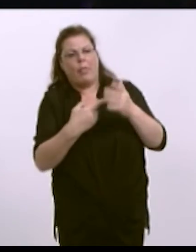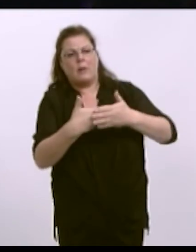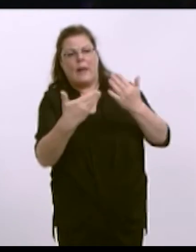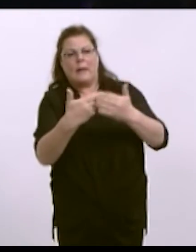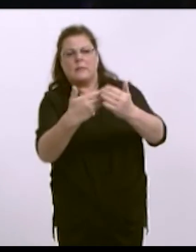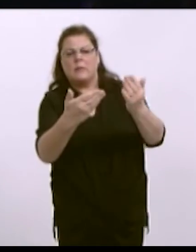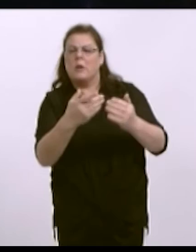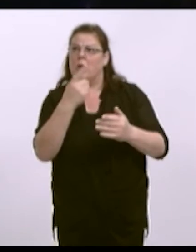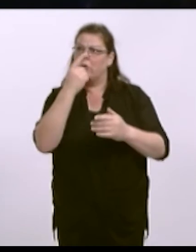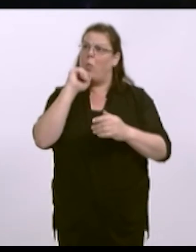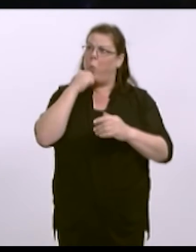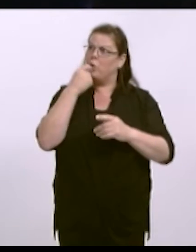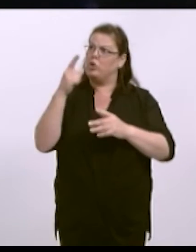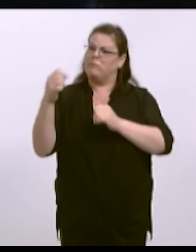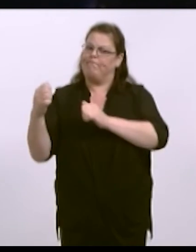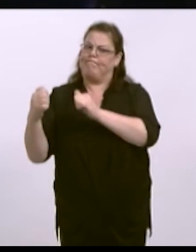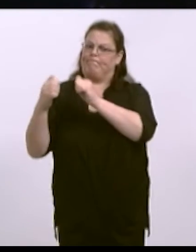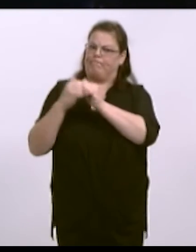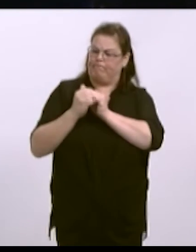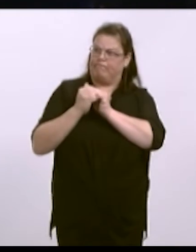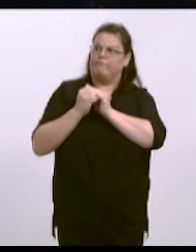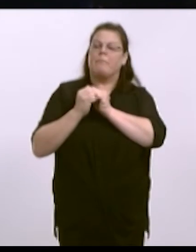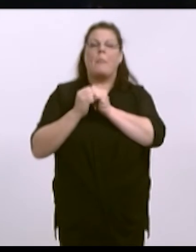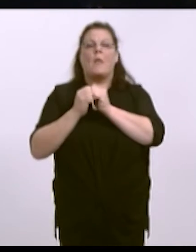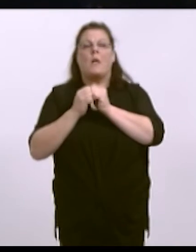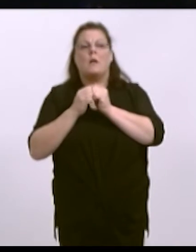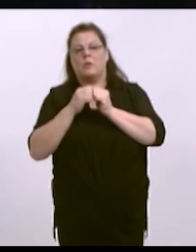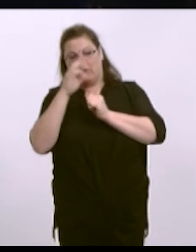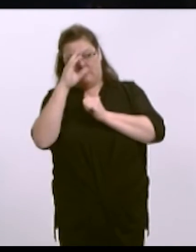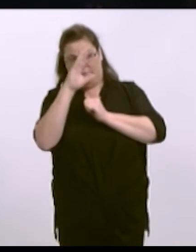would you join with me in trying to seek assurances from Neath Port Talbot council that they will